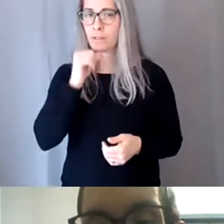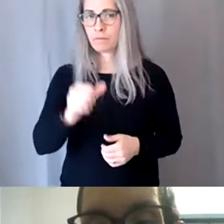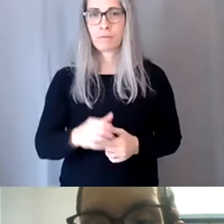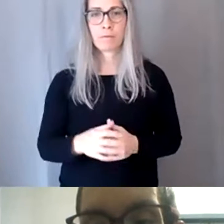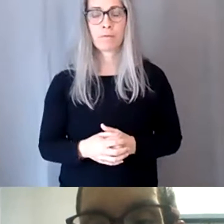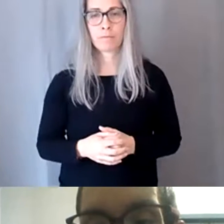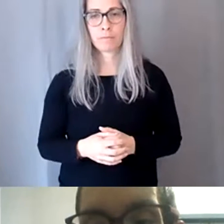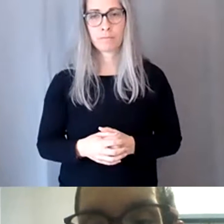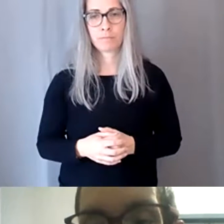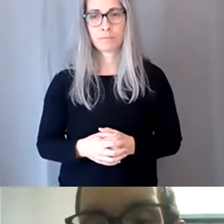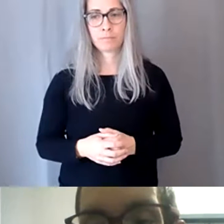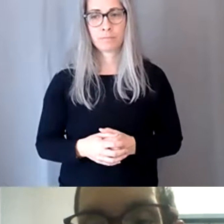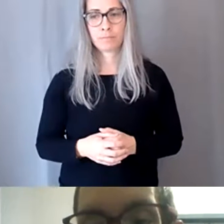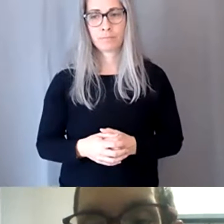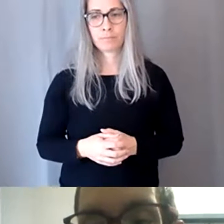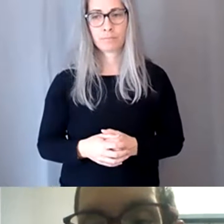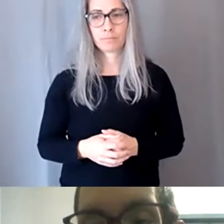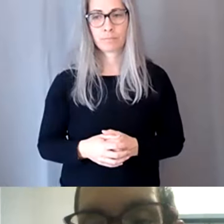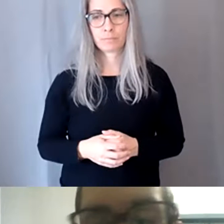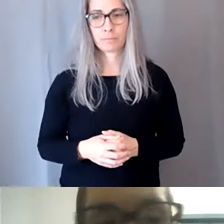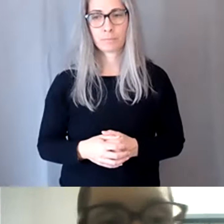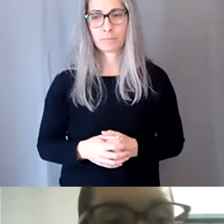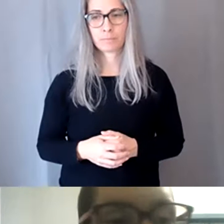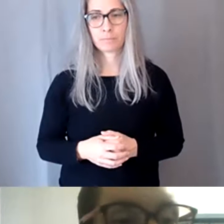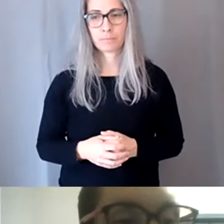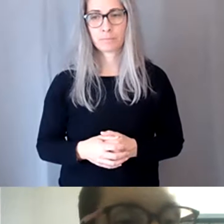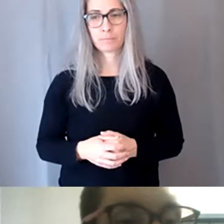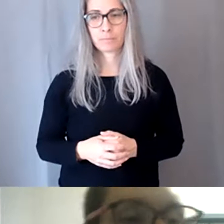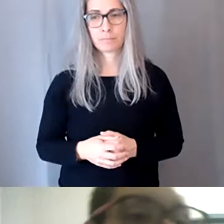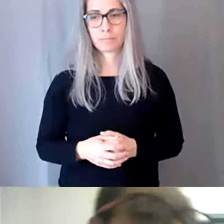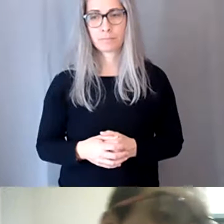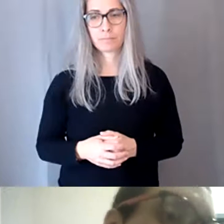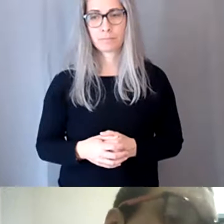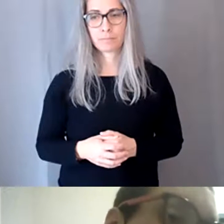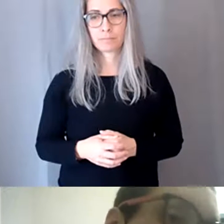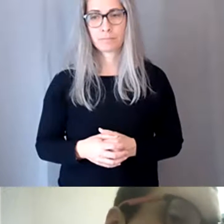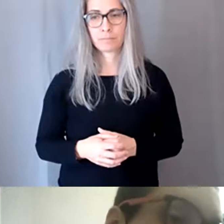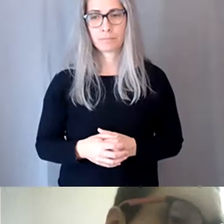impacts that we saw were people's you know the